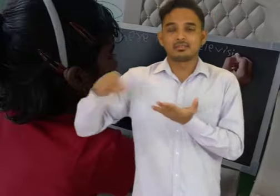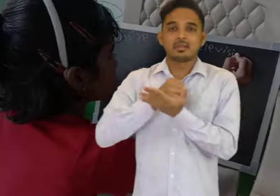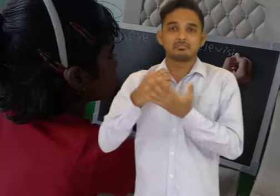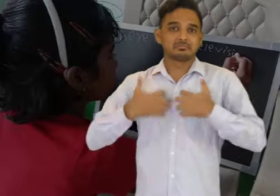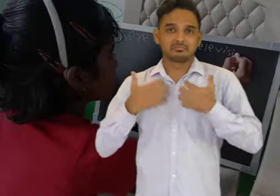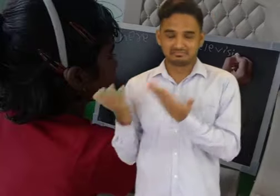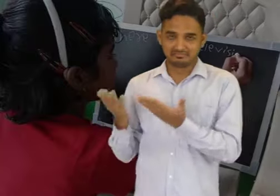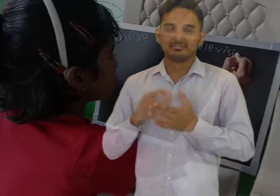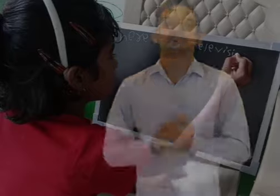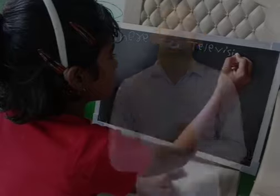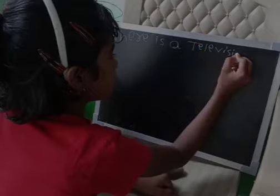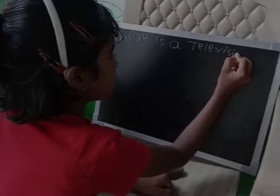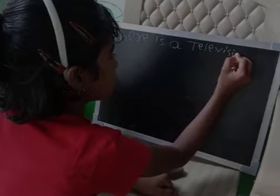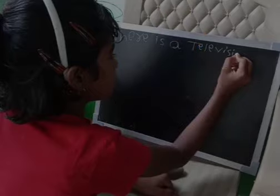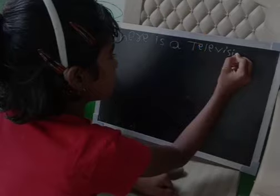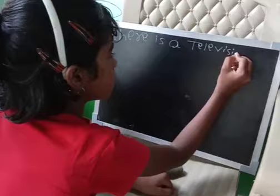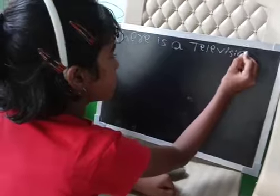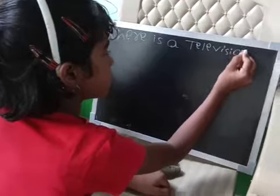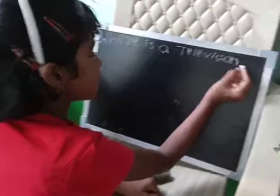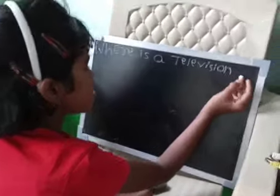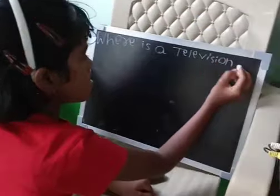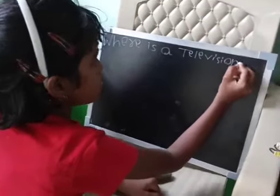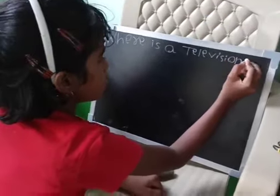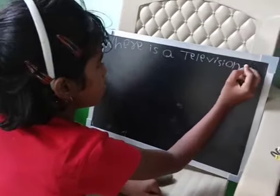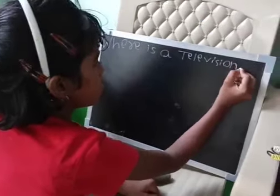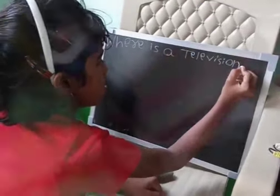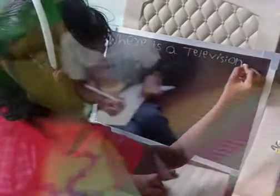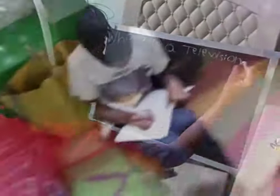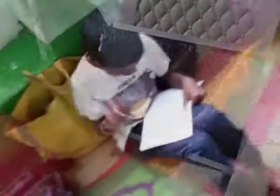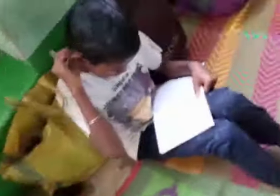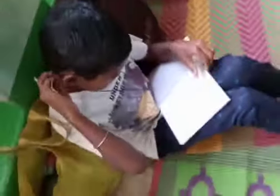dash dash format to make new sentences this comes from replacing the object